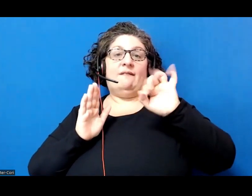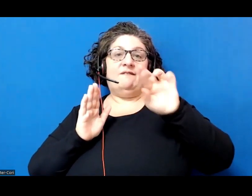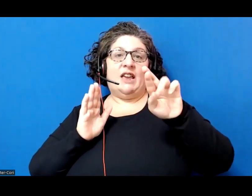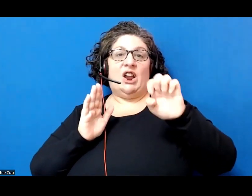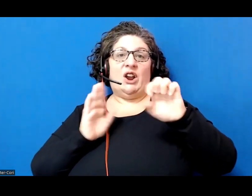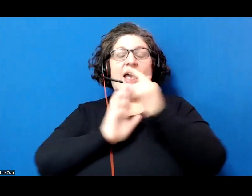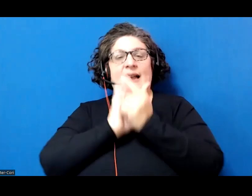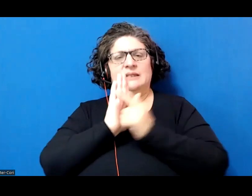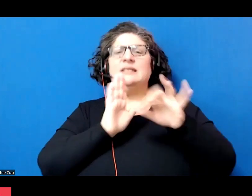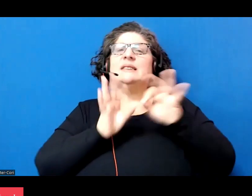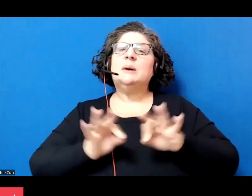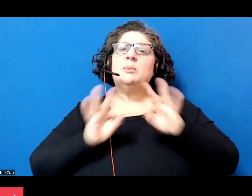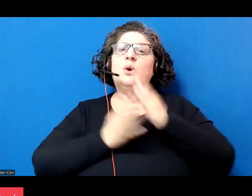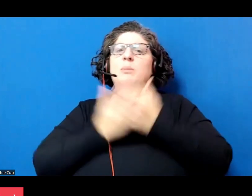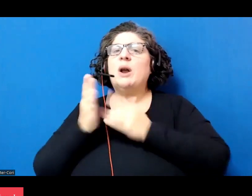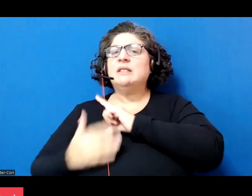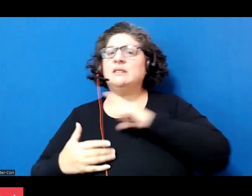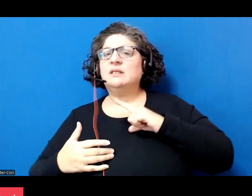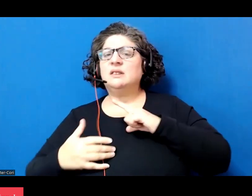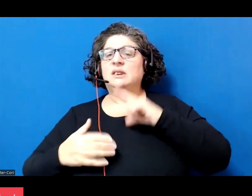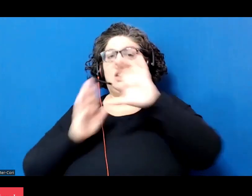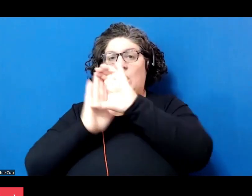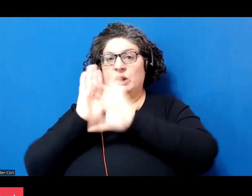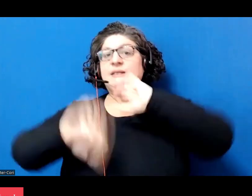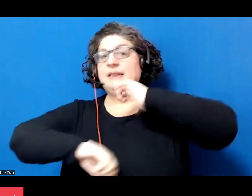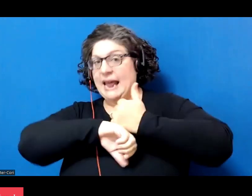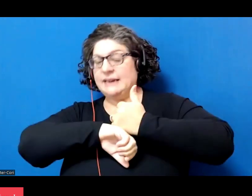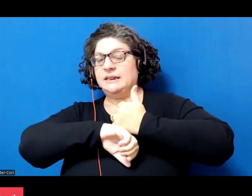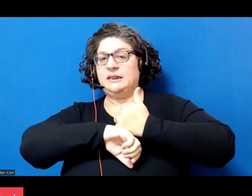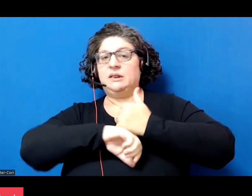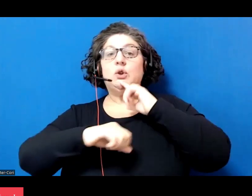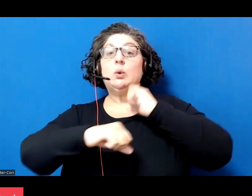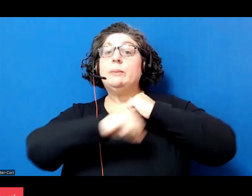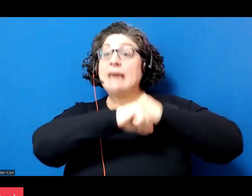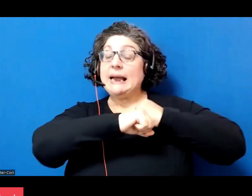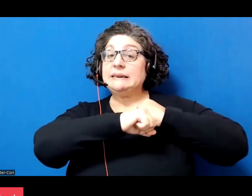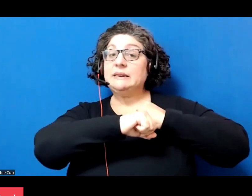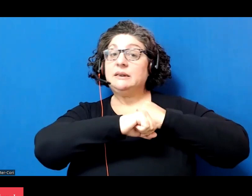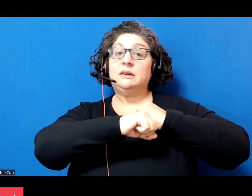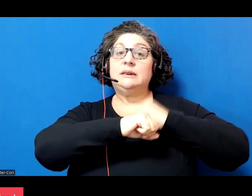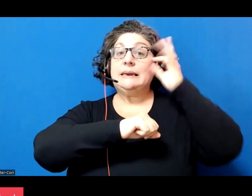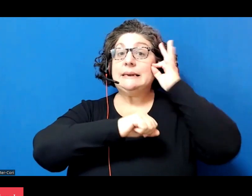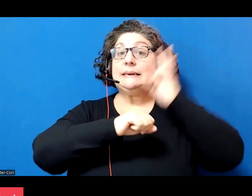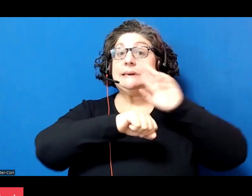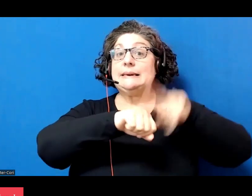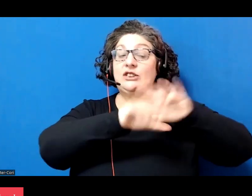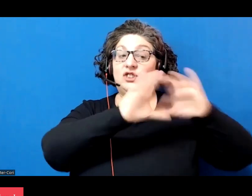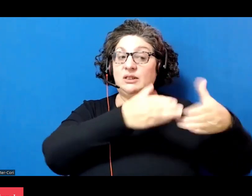important piece of legislation that Congress enacted to protect Indian nation from abusive